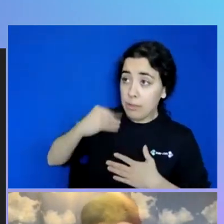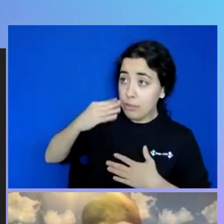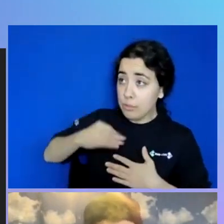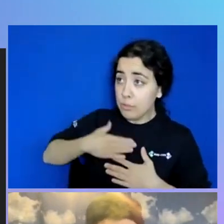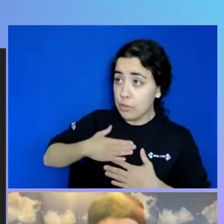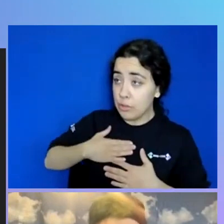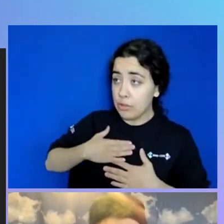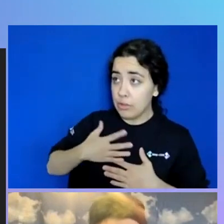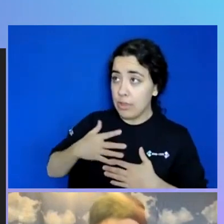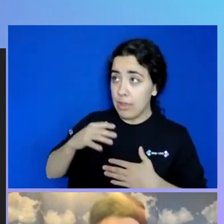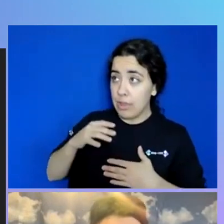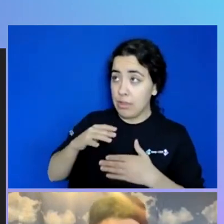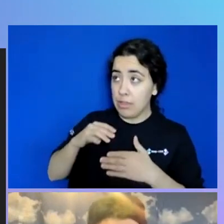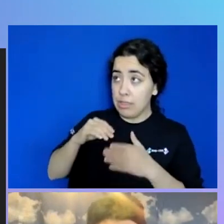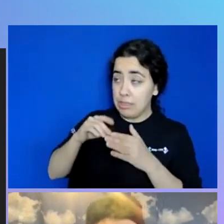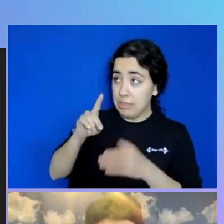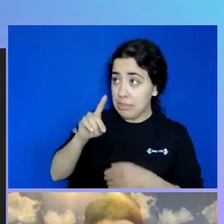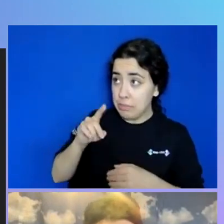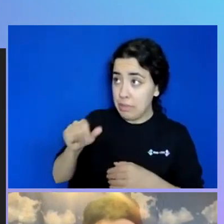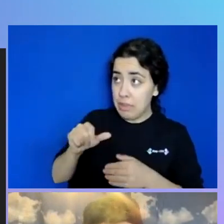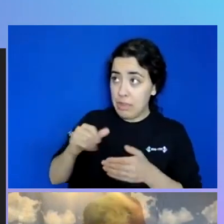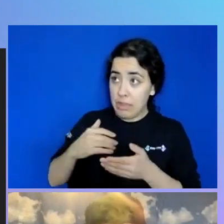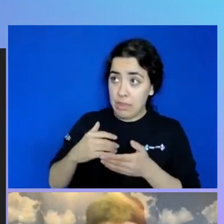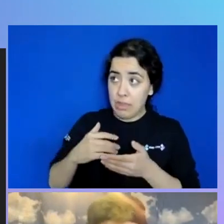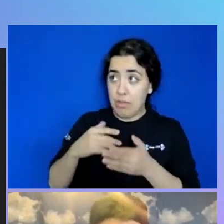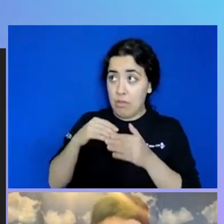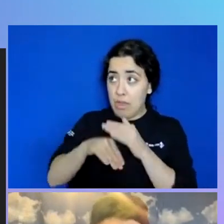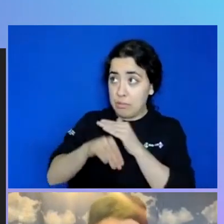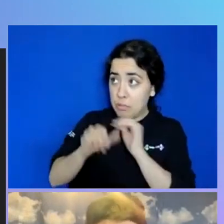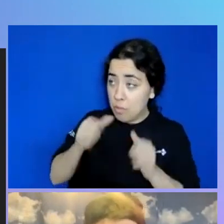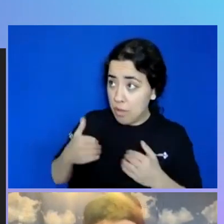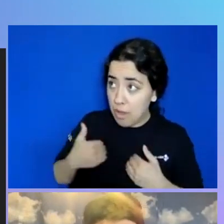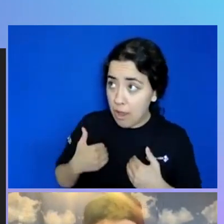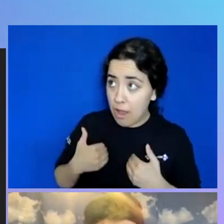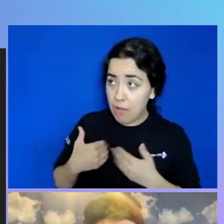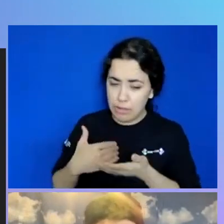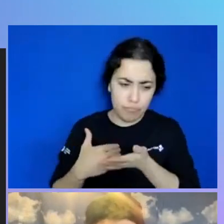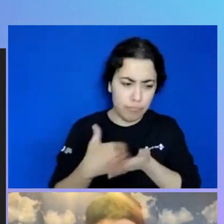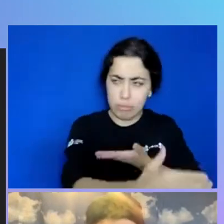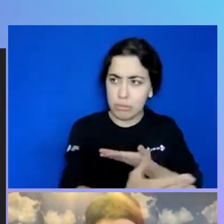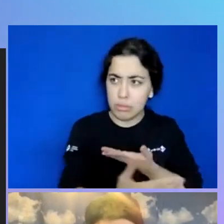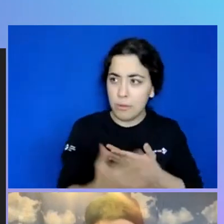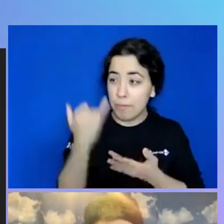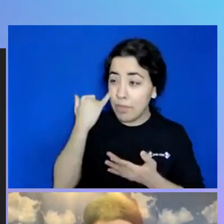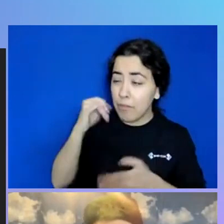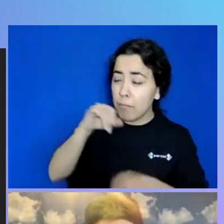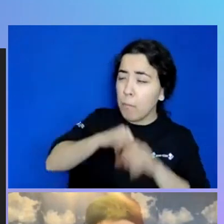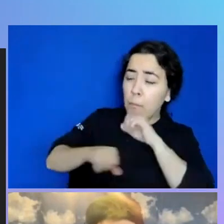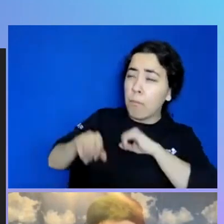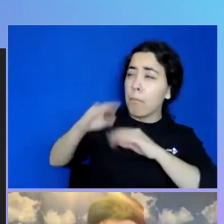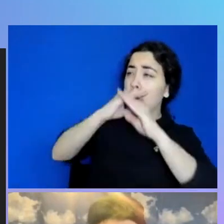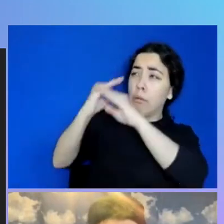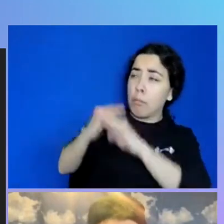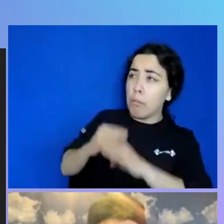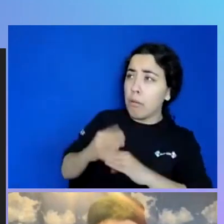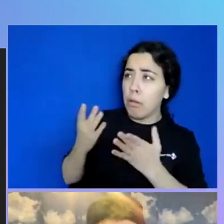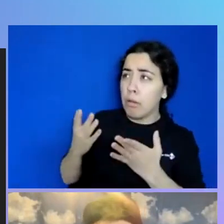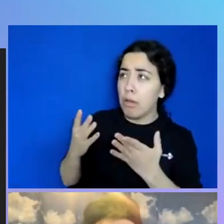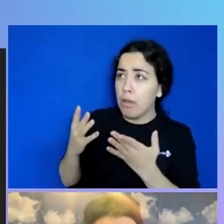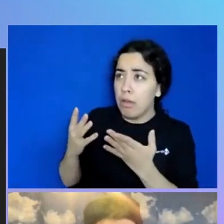alienating and how difficult it is to face accessibility barriers. And that really